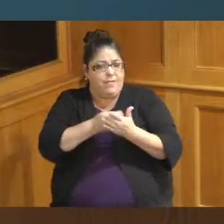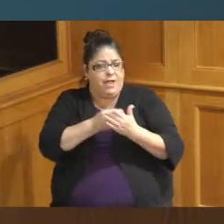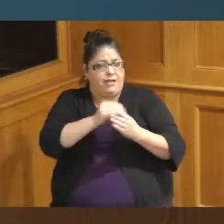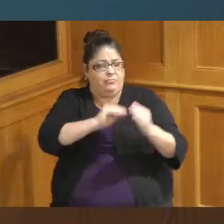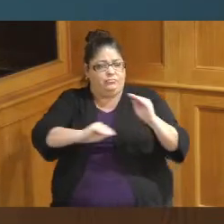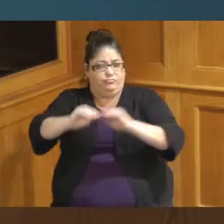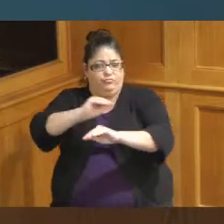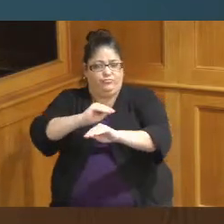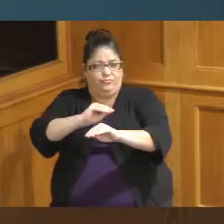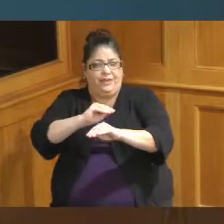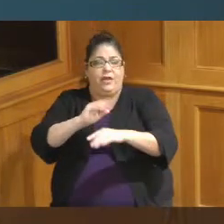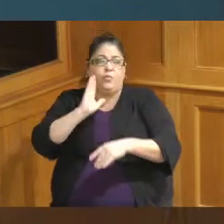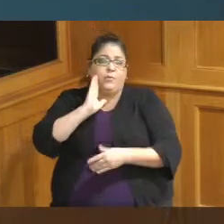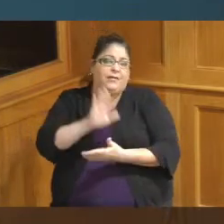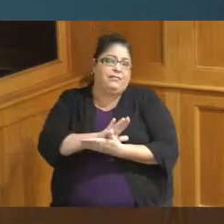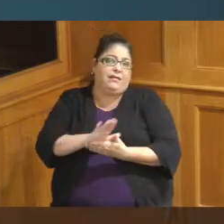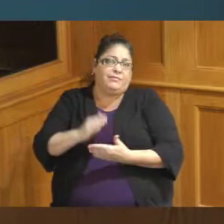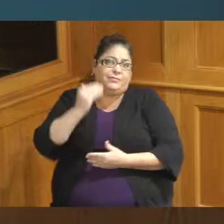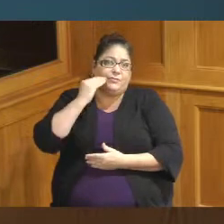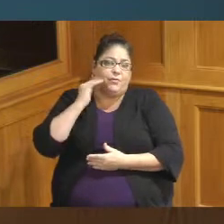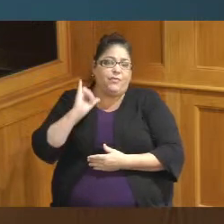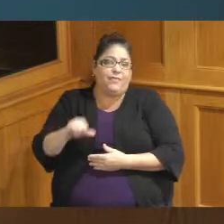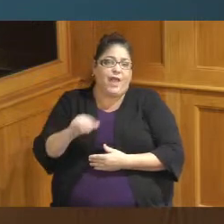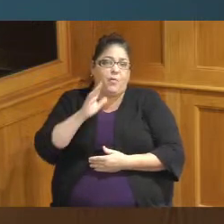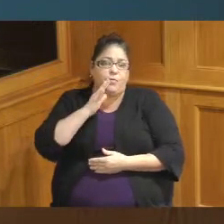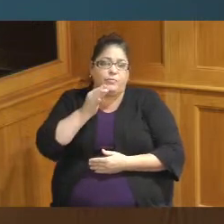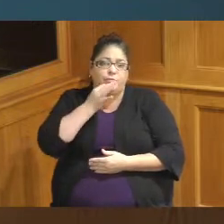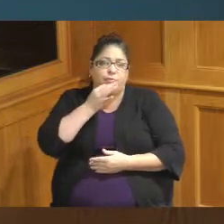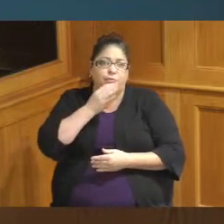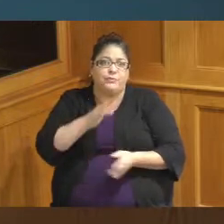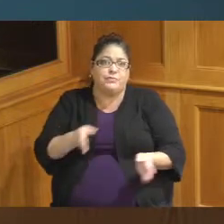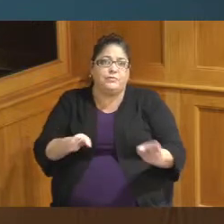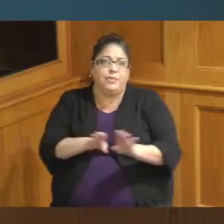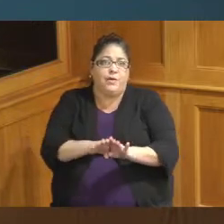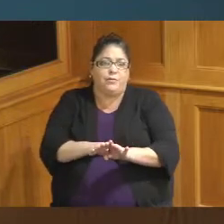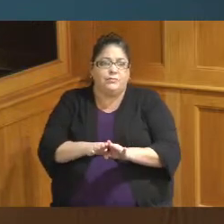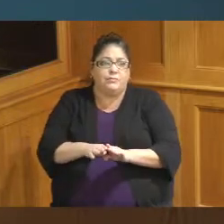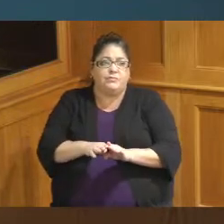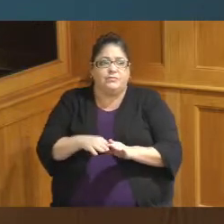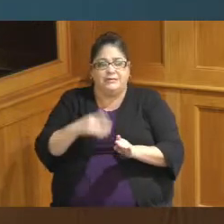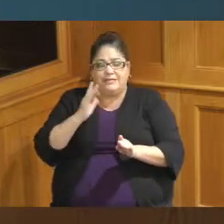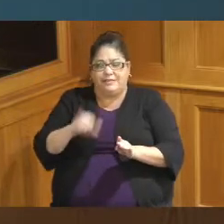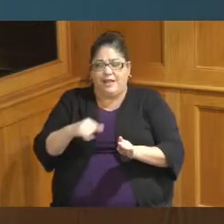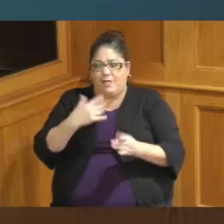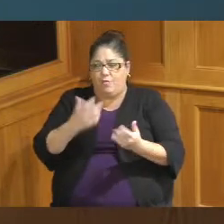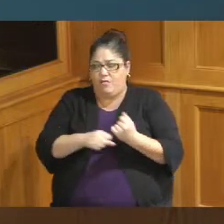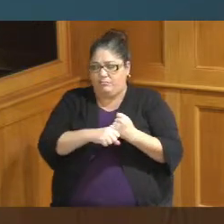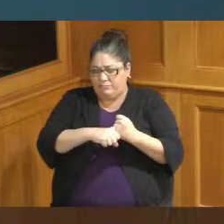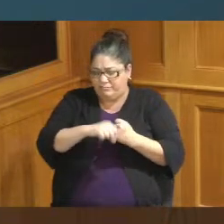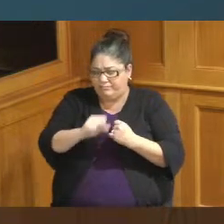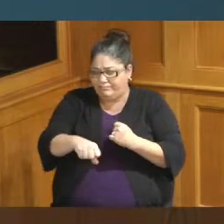been helpful for me to have that information because I would have liked to see it maybe you